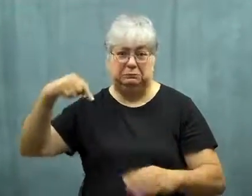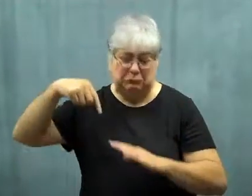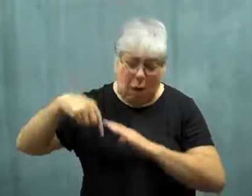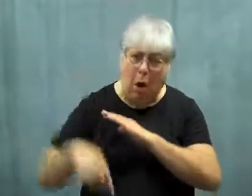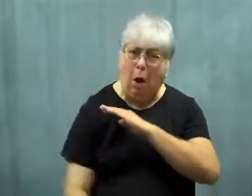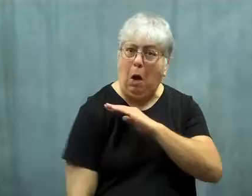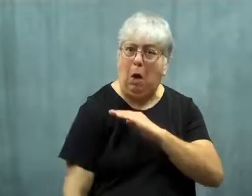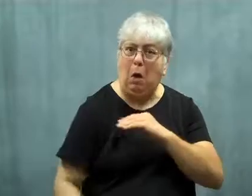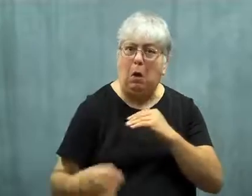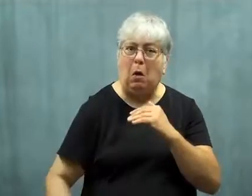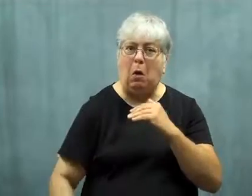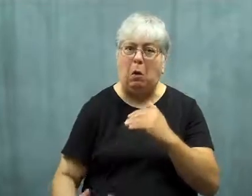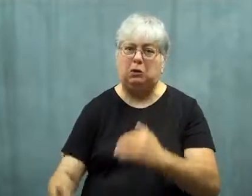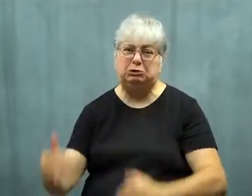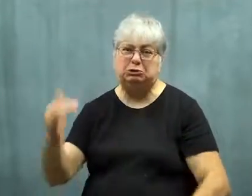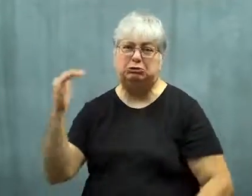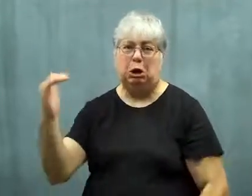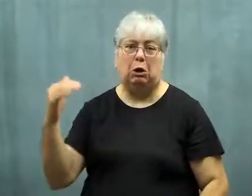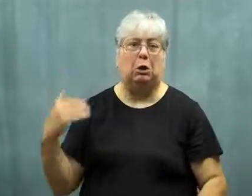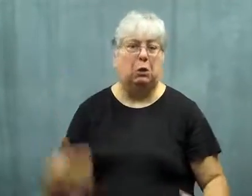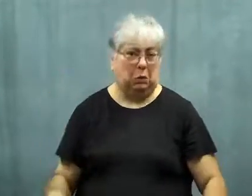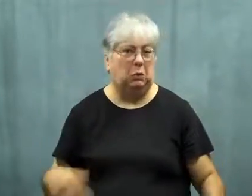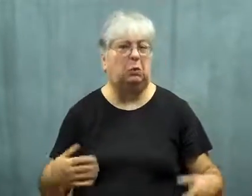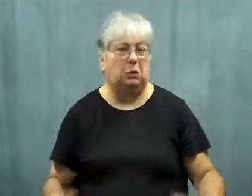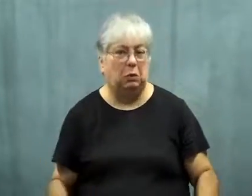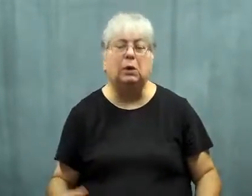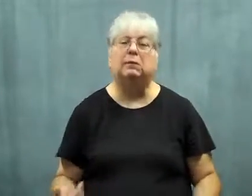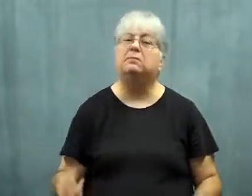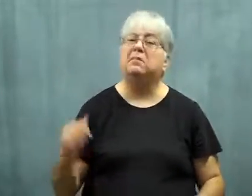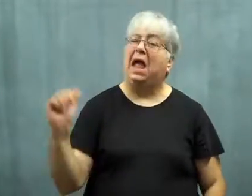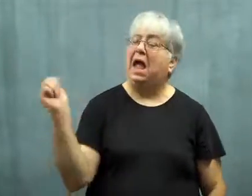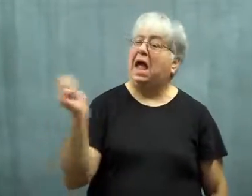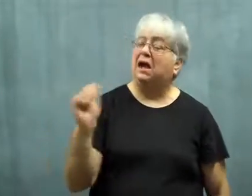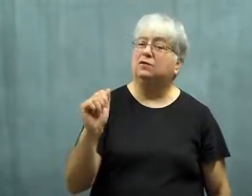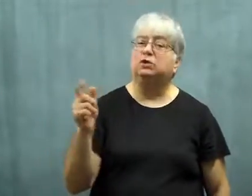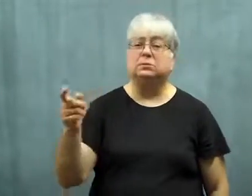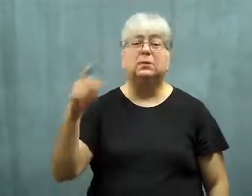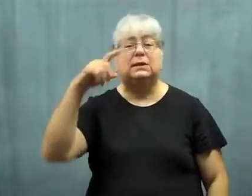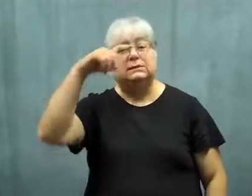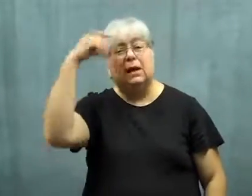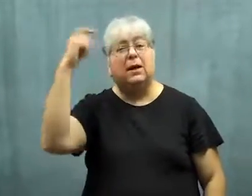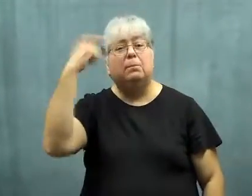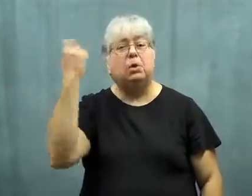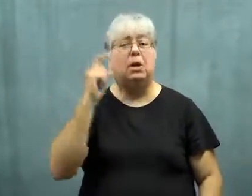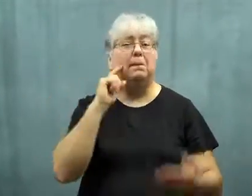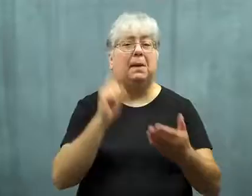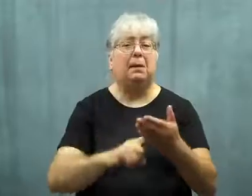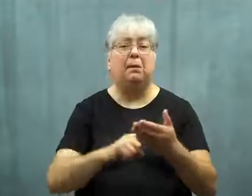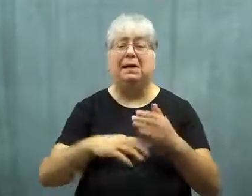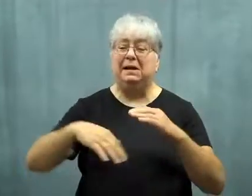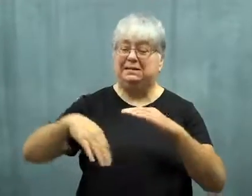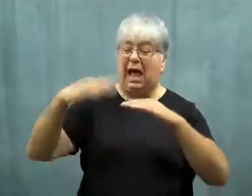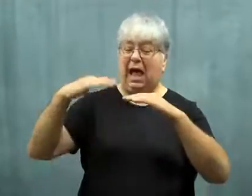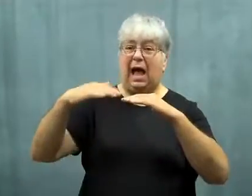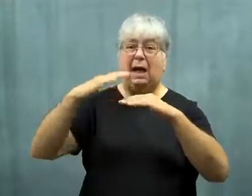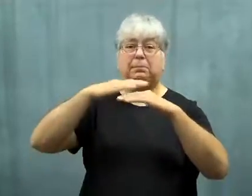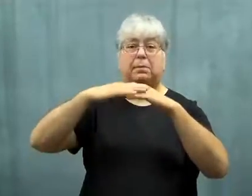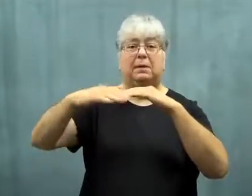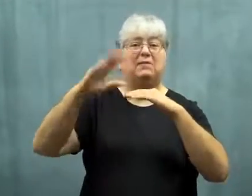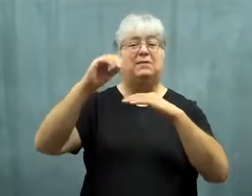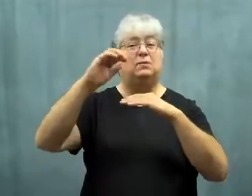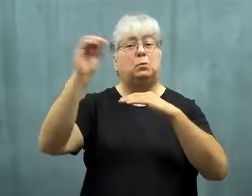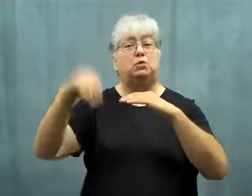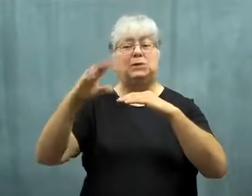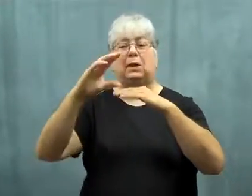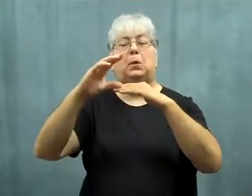That's really deep.